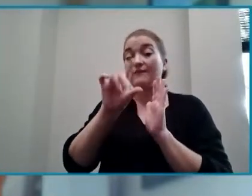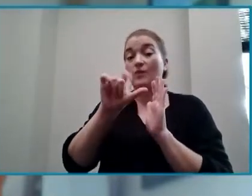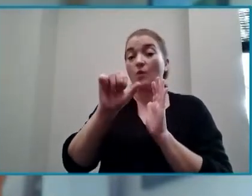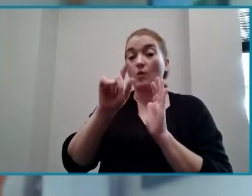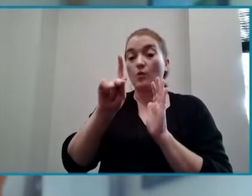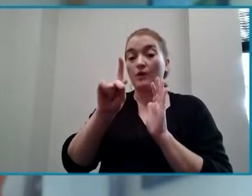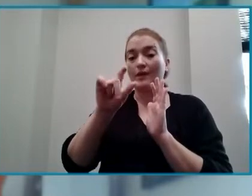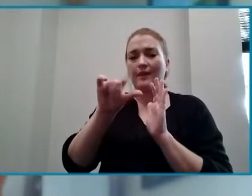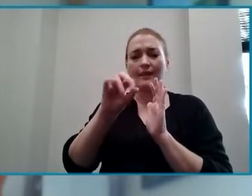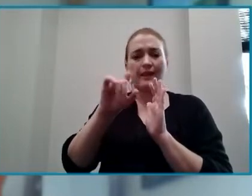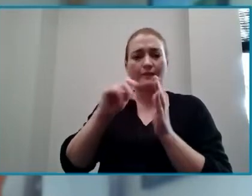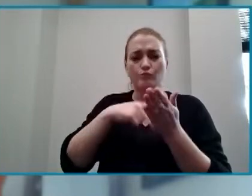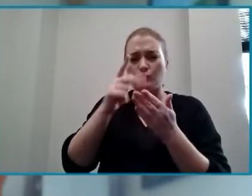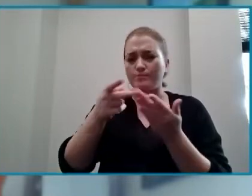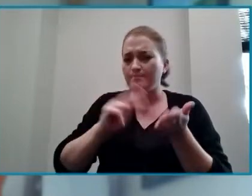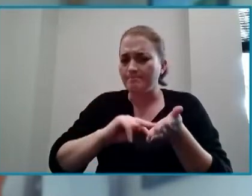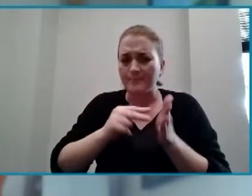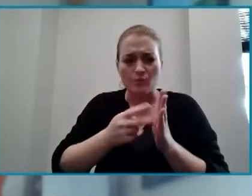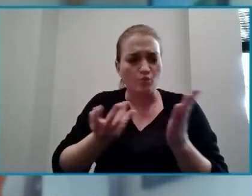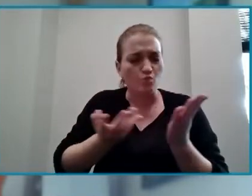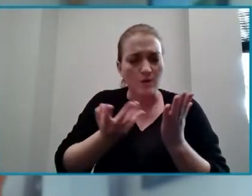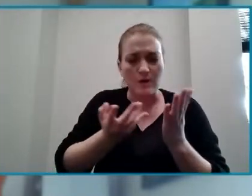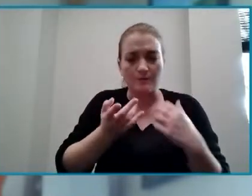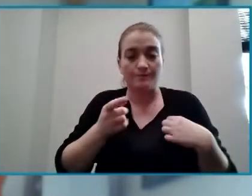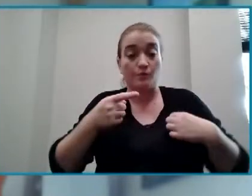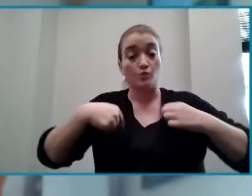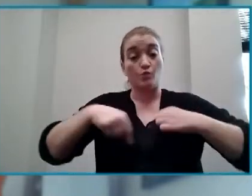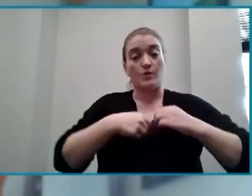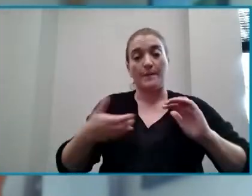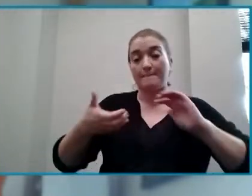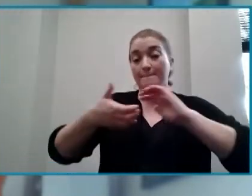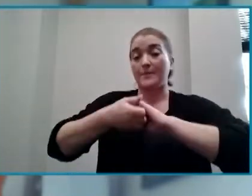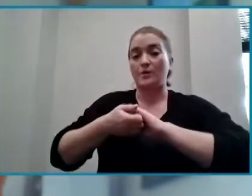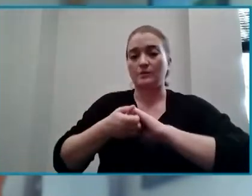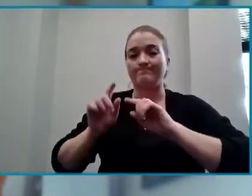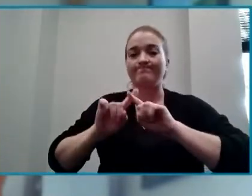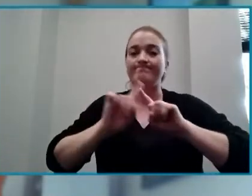It means that, uh, we partner with many different communities and, uh, artists,